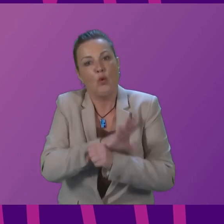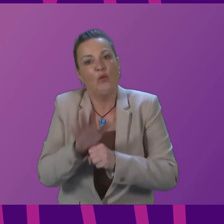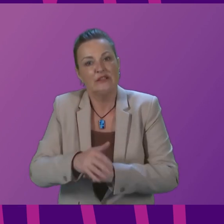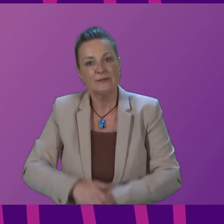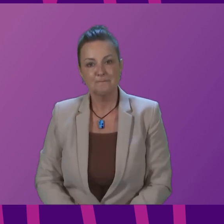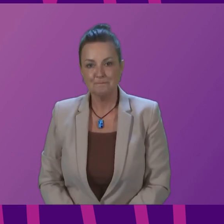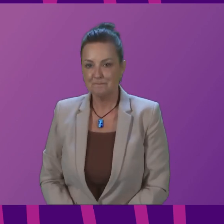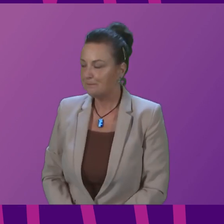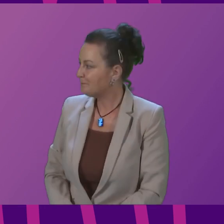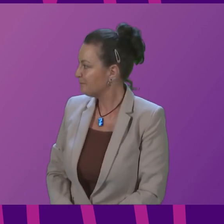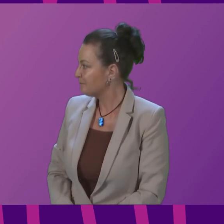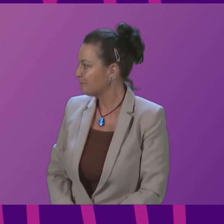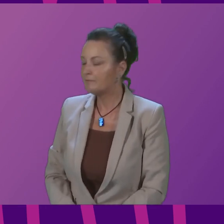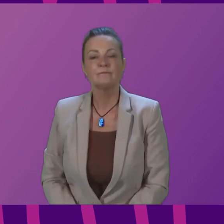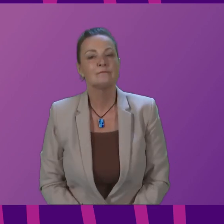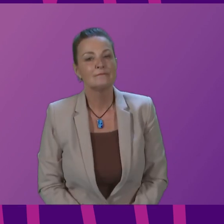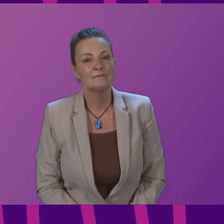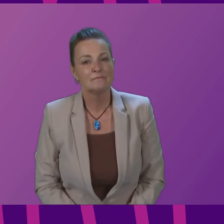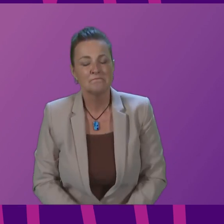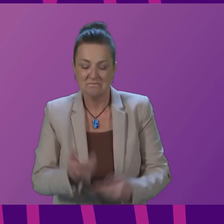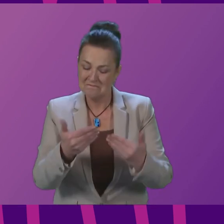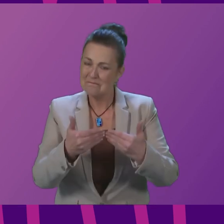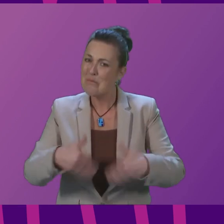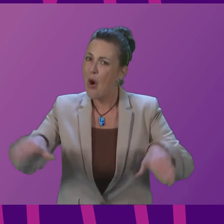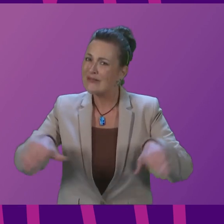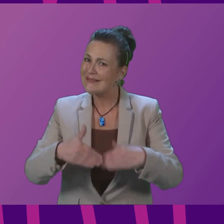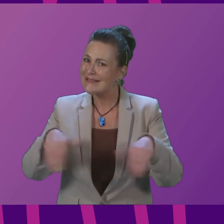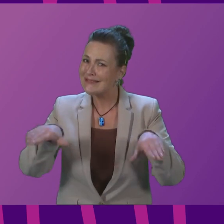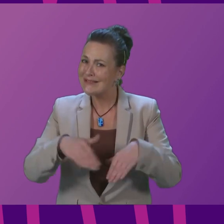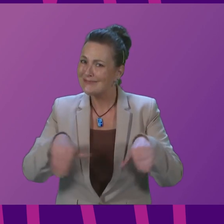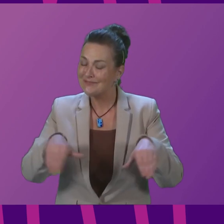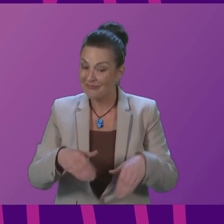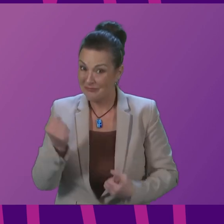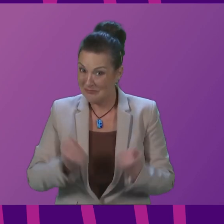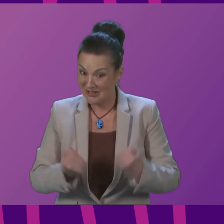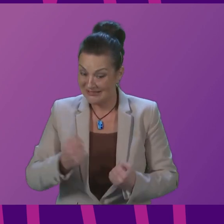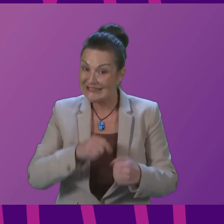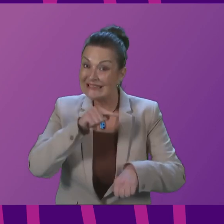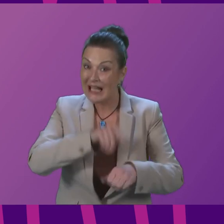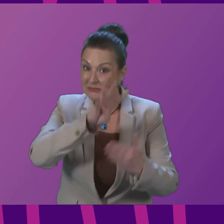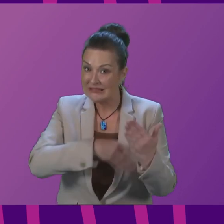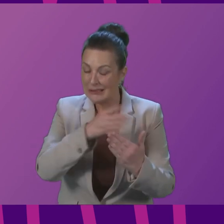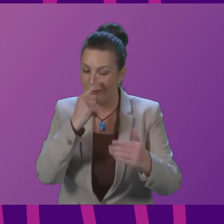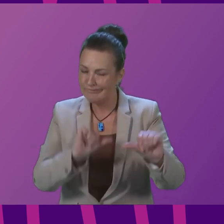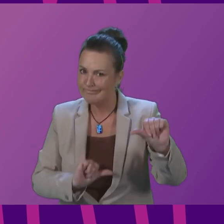Borders Buses has had to restrict its timetables—an essential service in my rural constituency—because